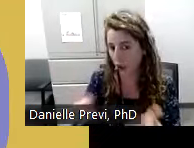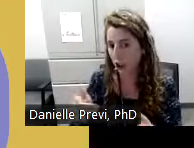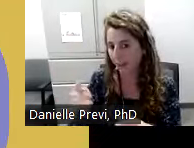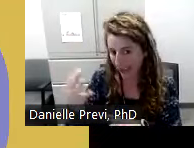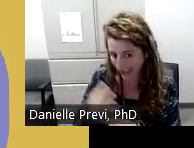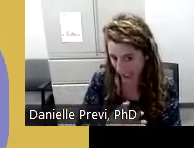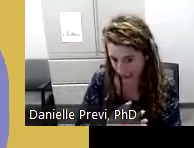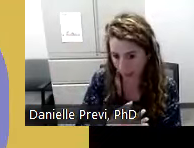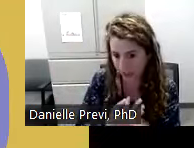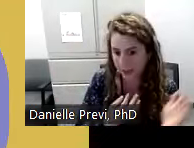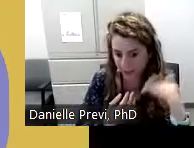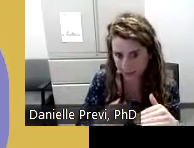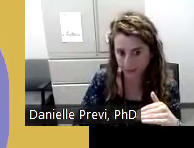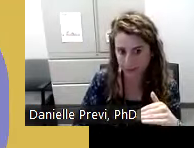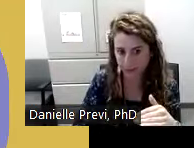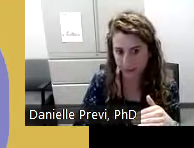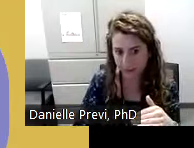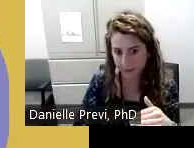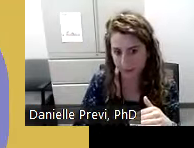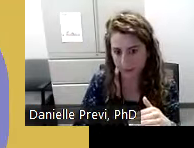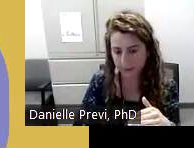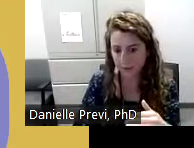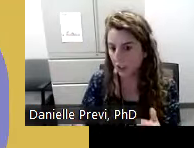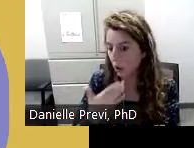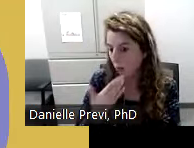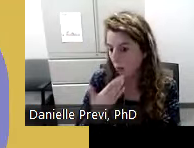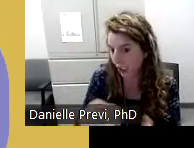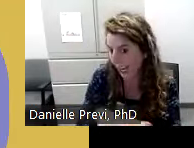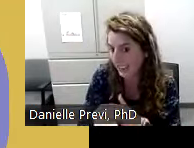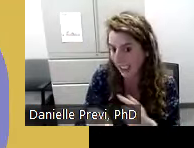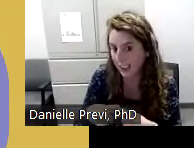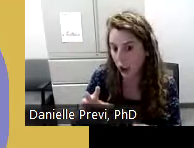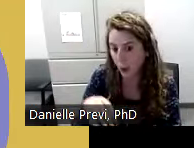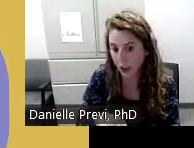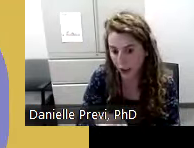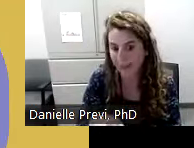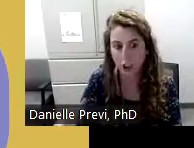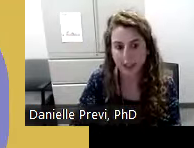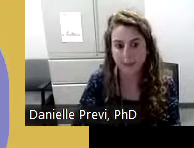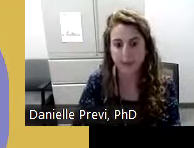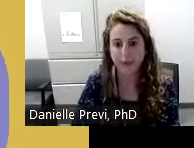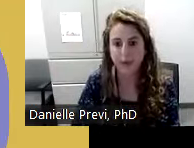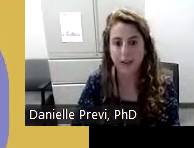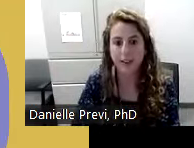They received early intervention services at the age of nine months, so they had good access to